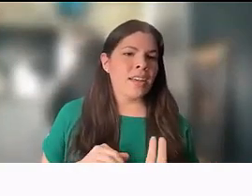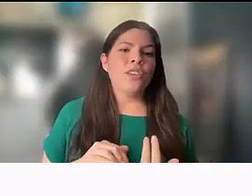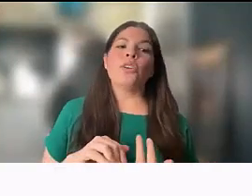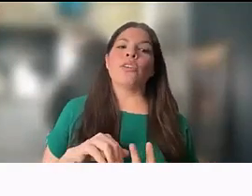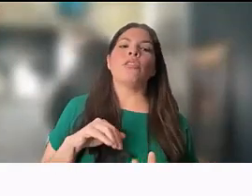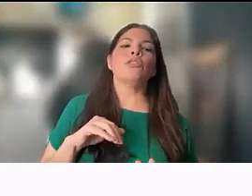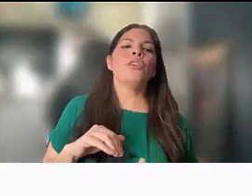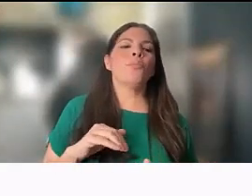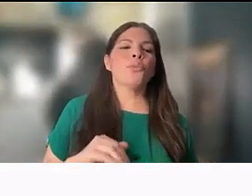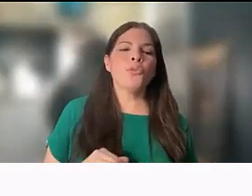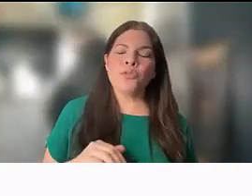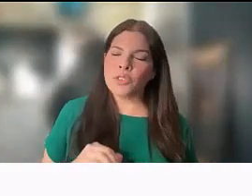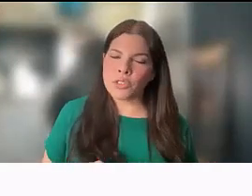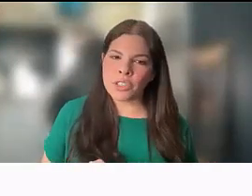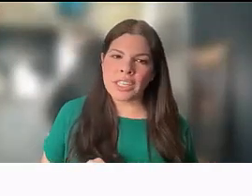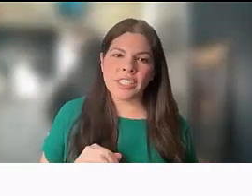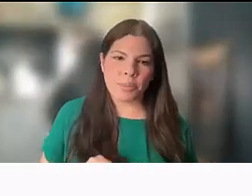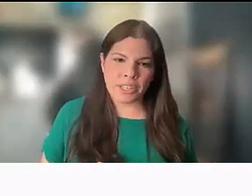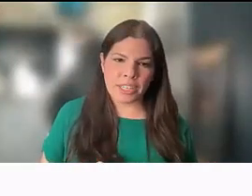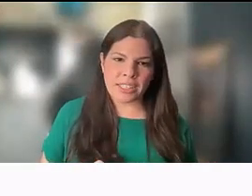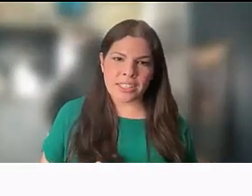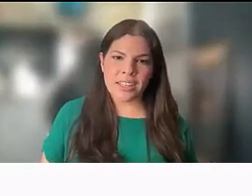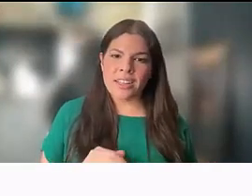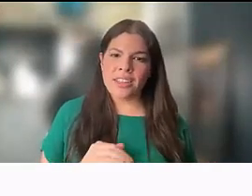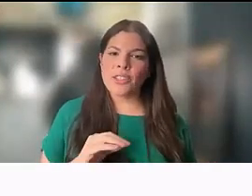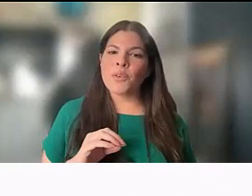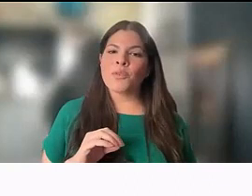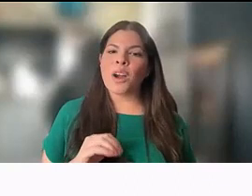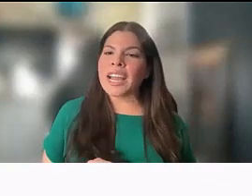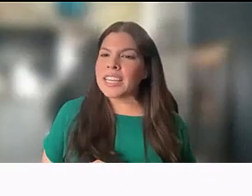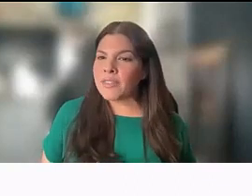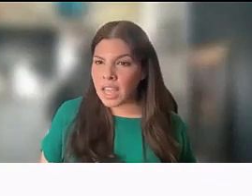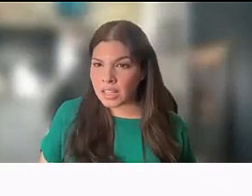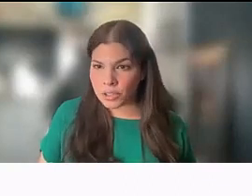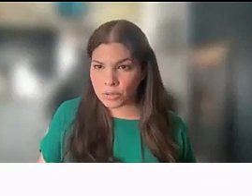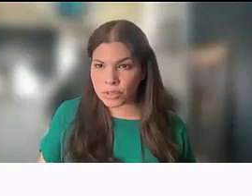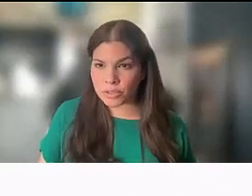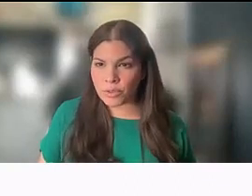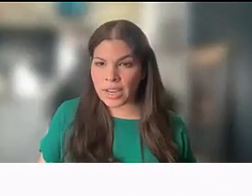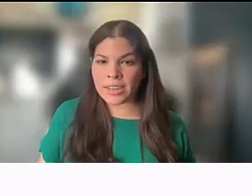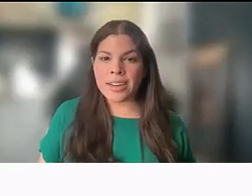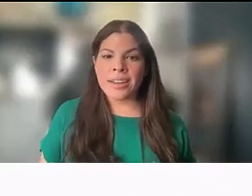You can also improve user experience. There's a variety of end users.